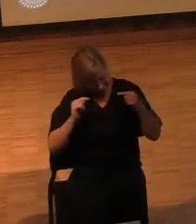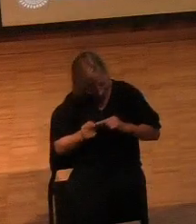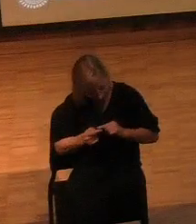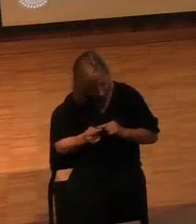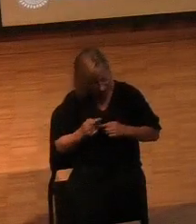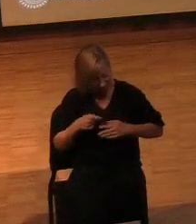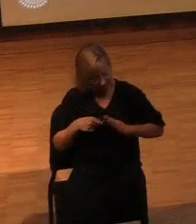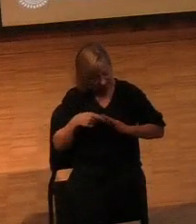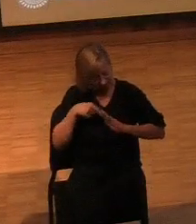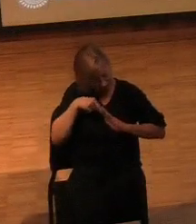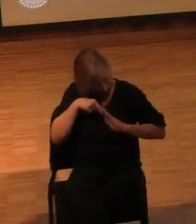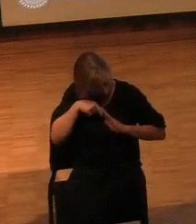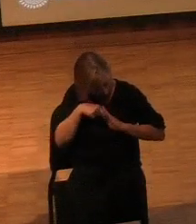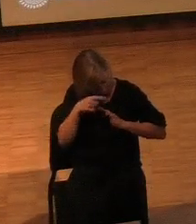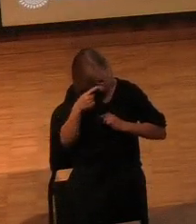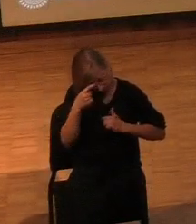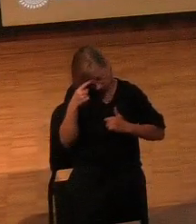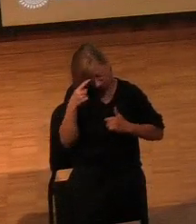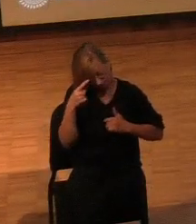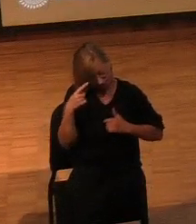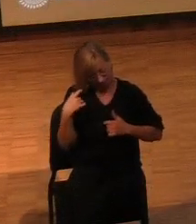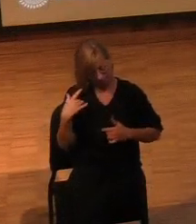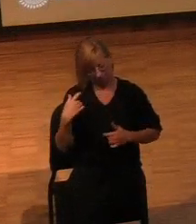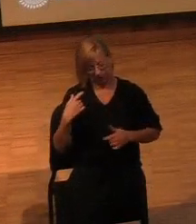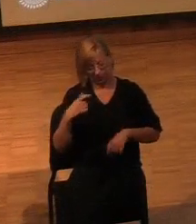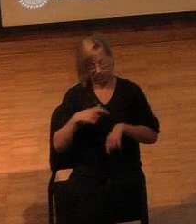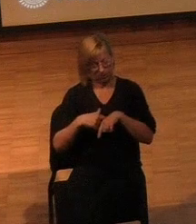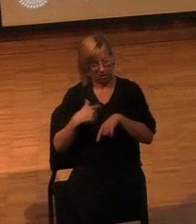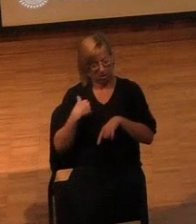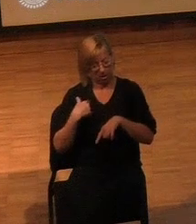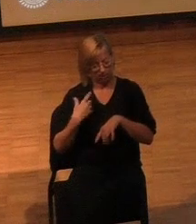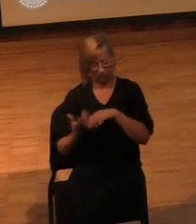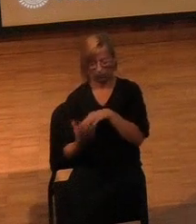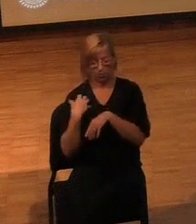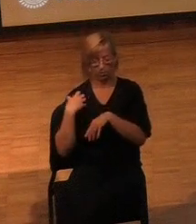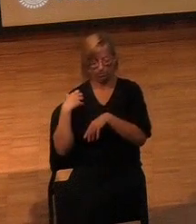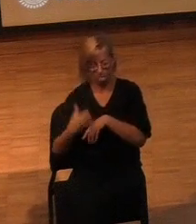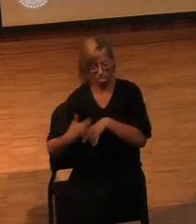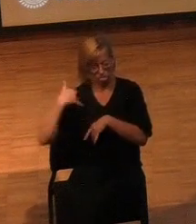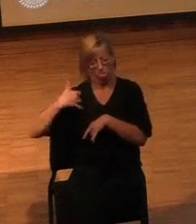of being moved through time without control, without her own agency I think, right?